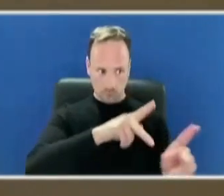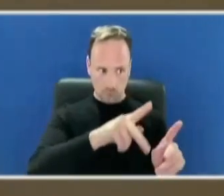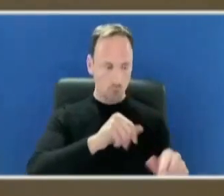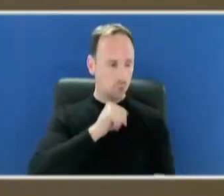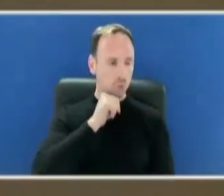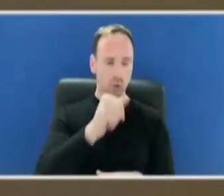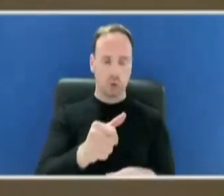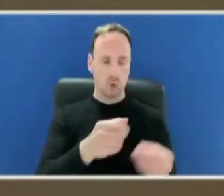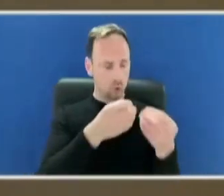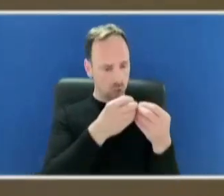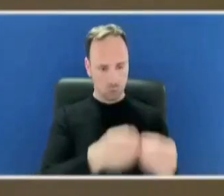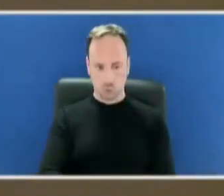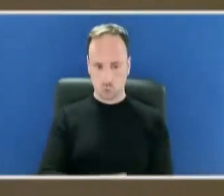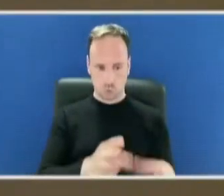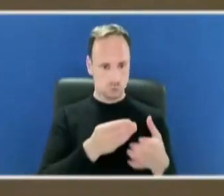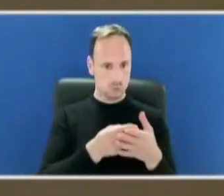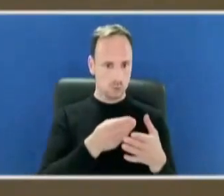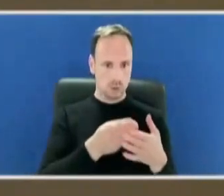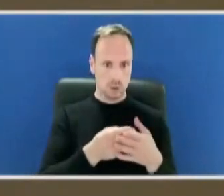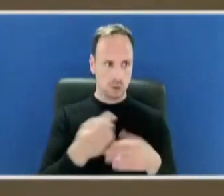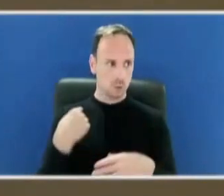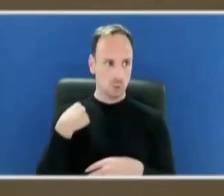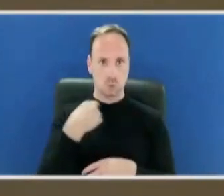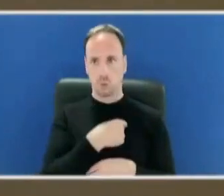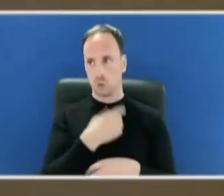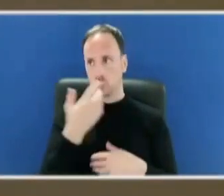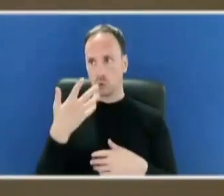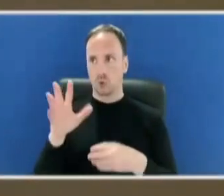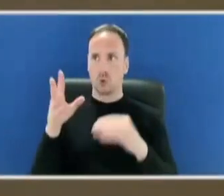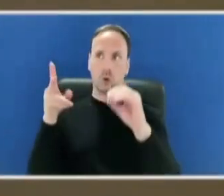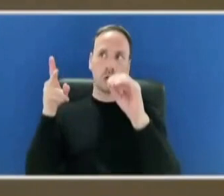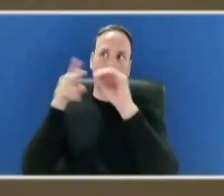We've cut over a million dollars out of our central office budget to pay for it,